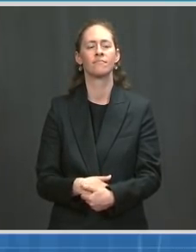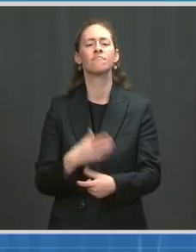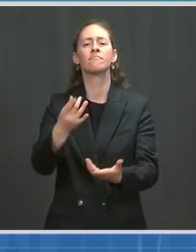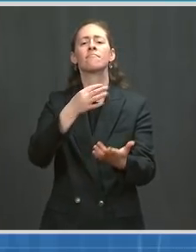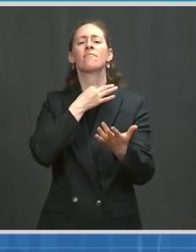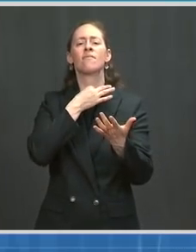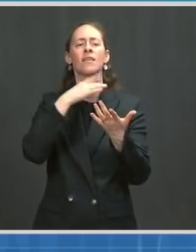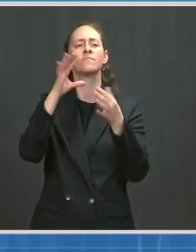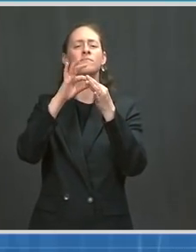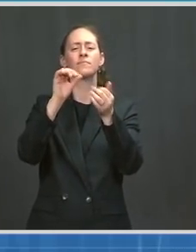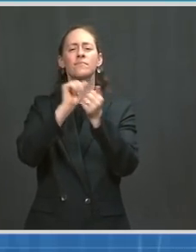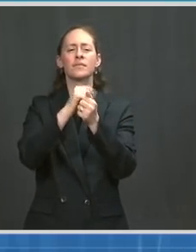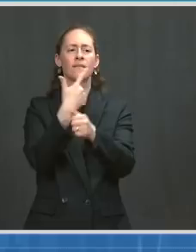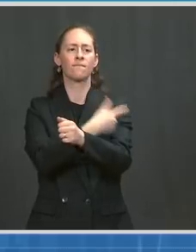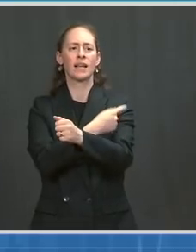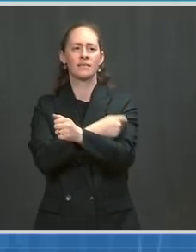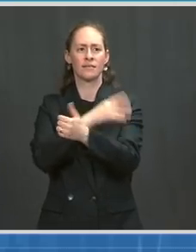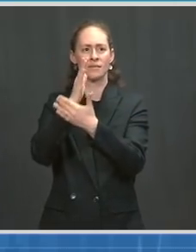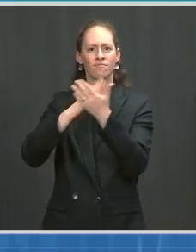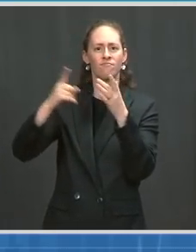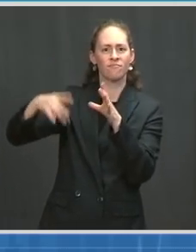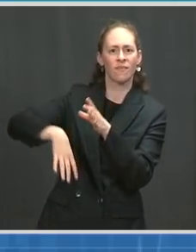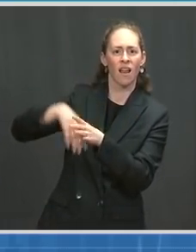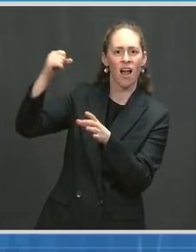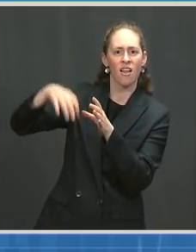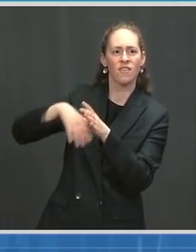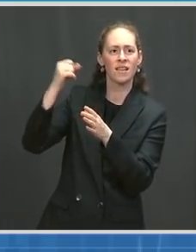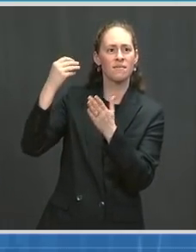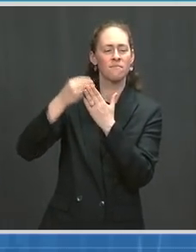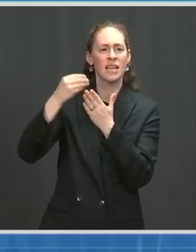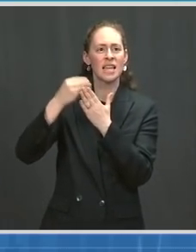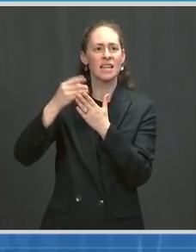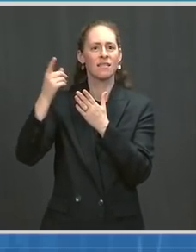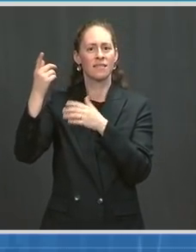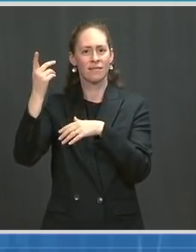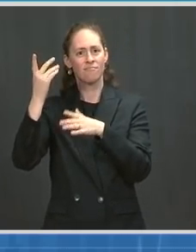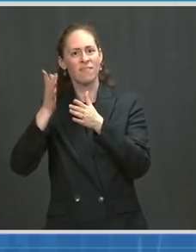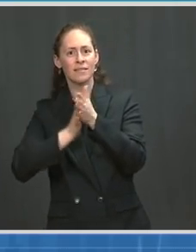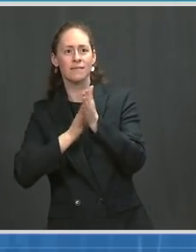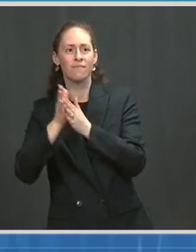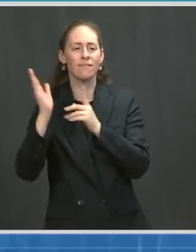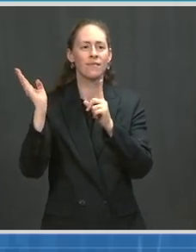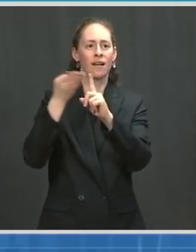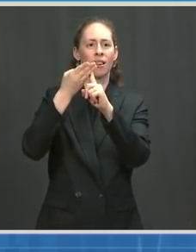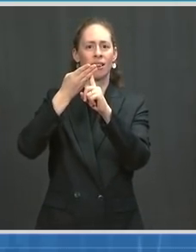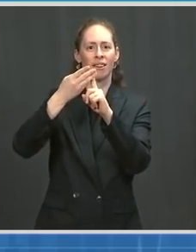Ohio, New York, and Maryland all have, you know, lotteries or prize money